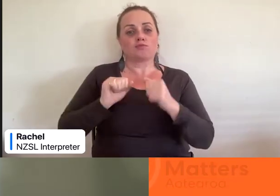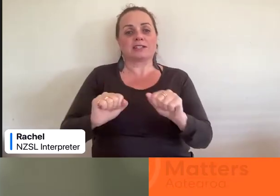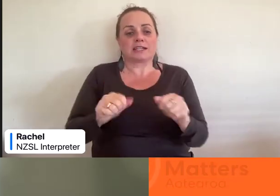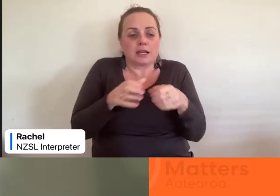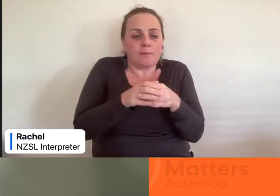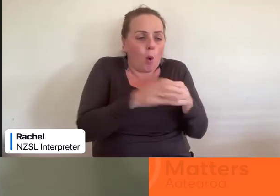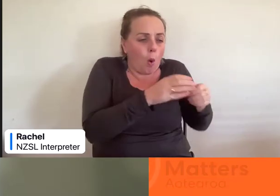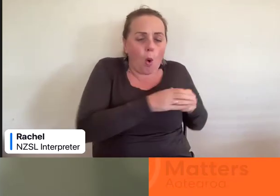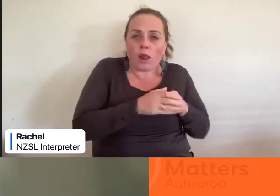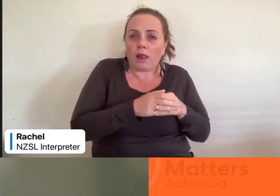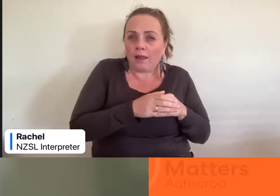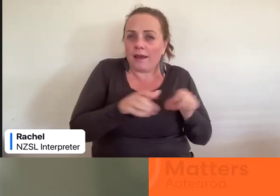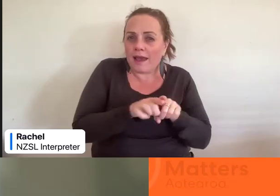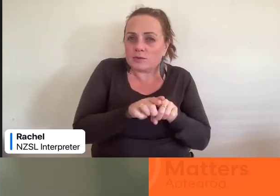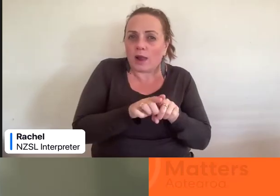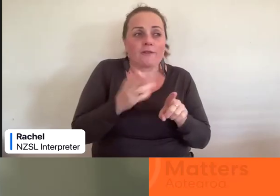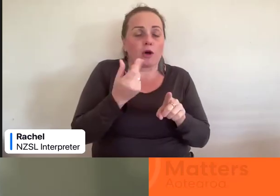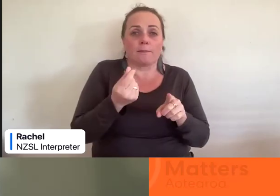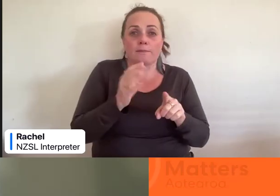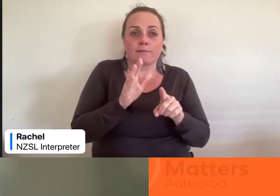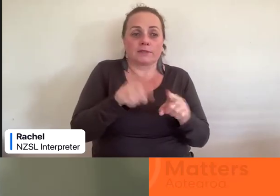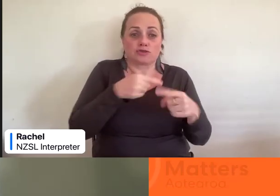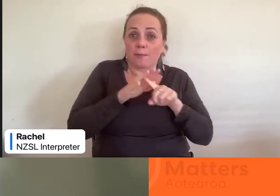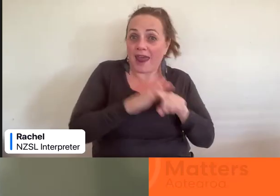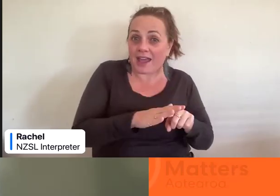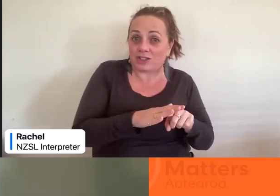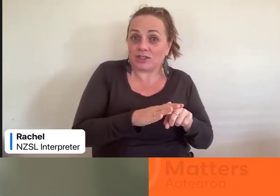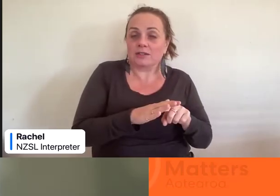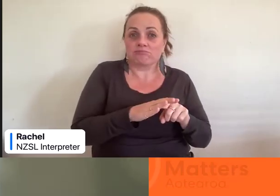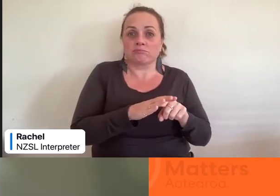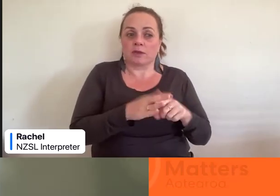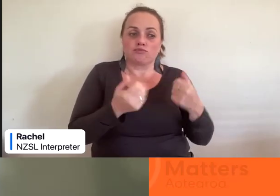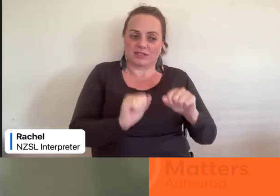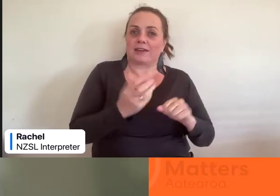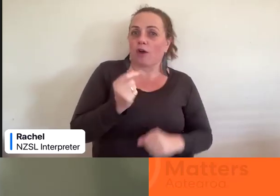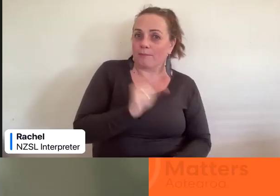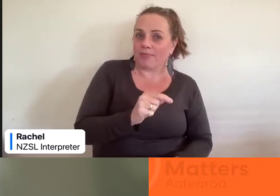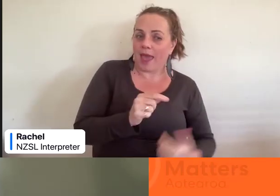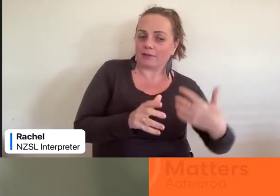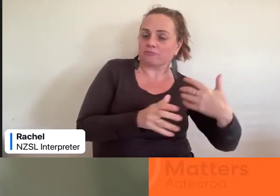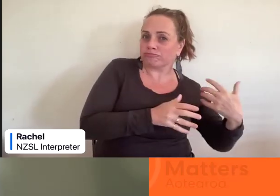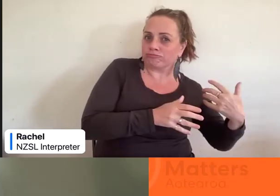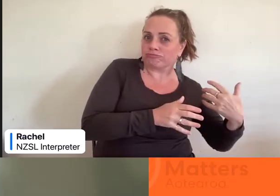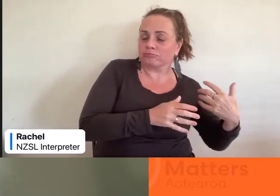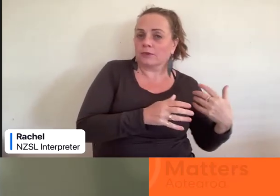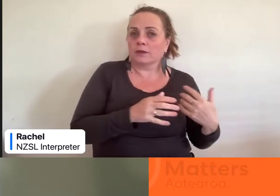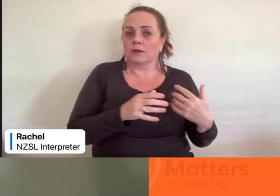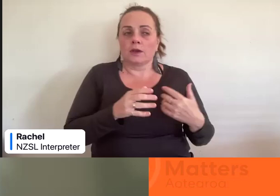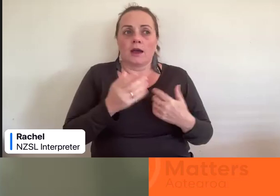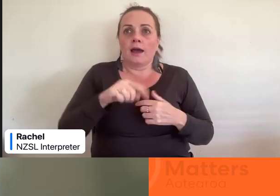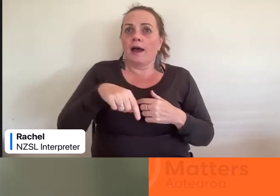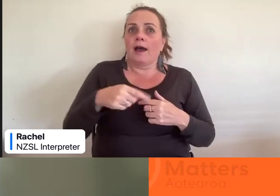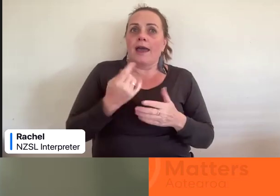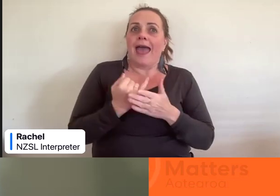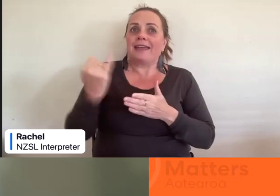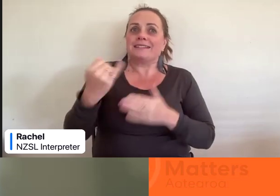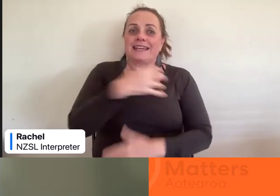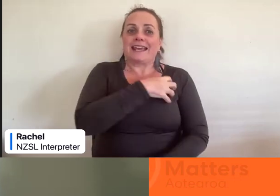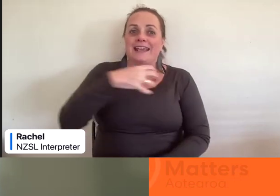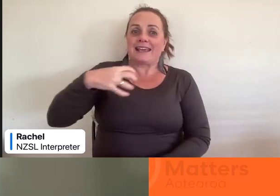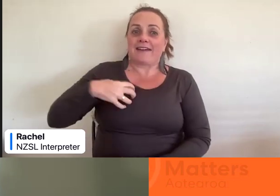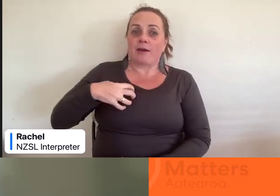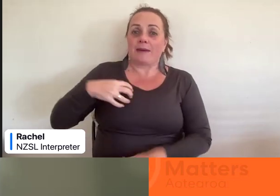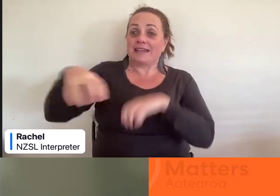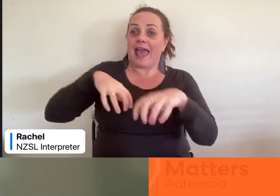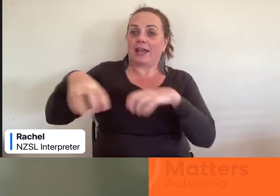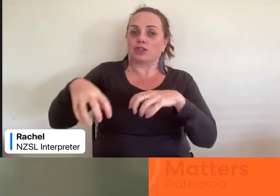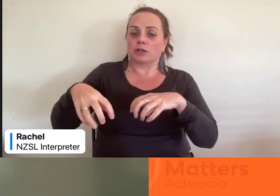from discrimination and arbitrary, or rather any anti government action. So the government at the